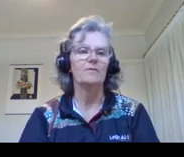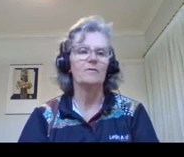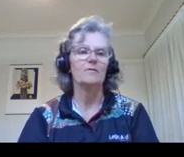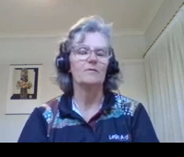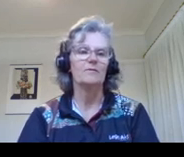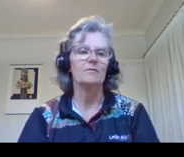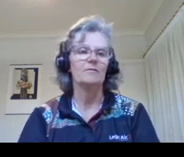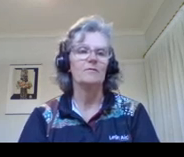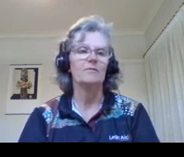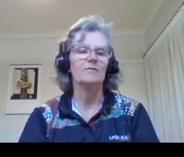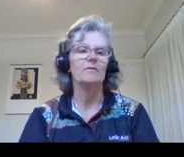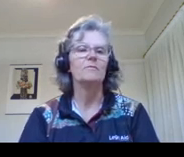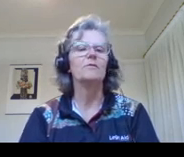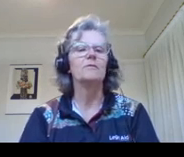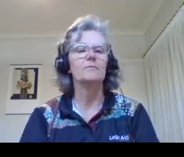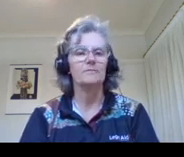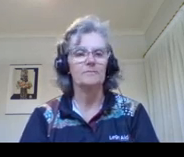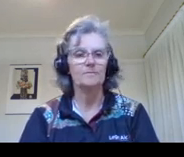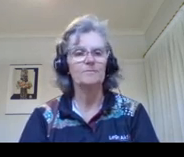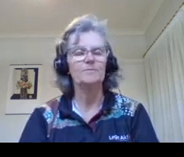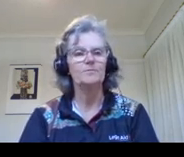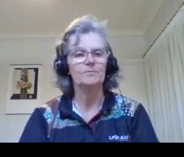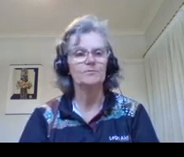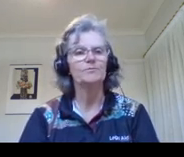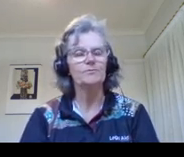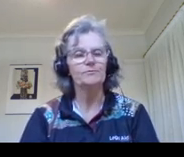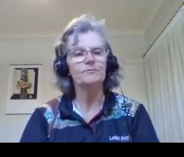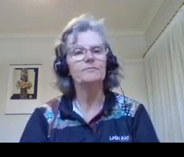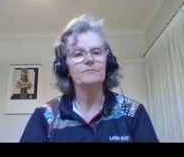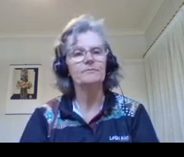protection of your passport the past you know the new version password with the chip